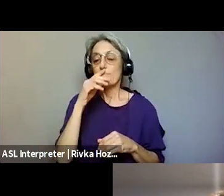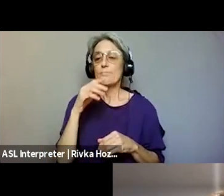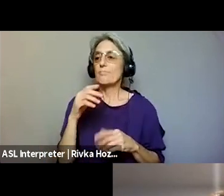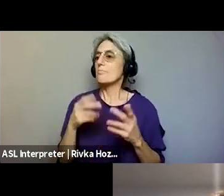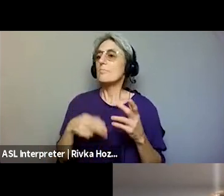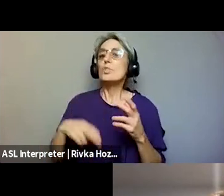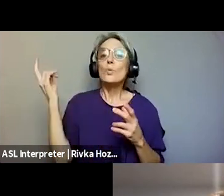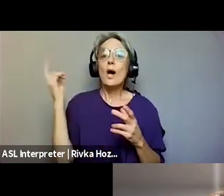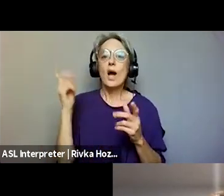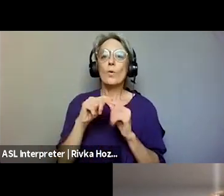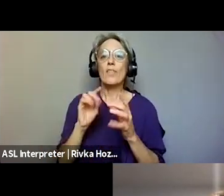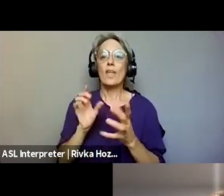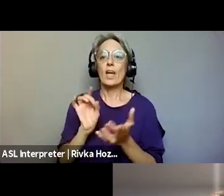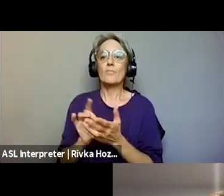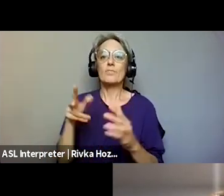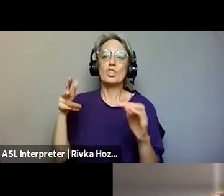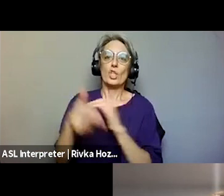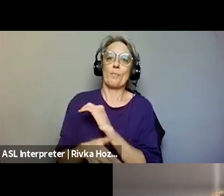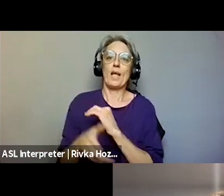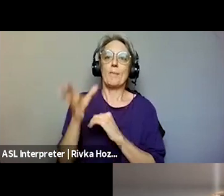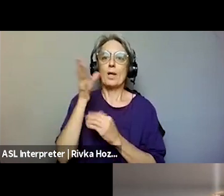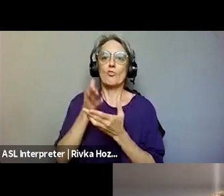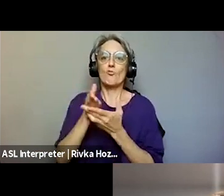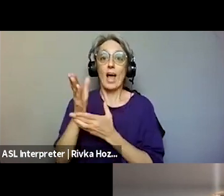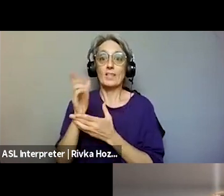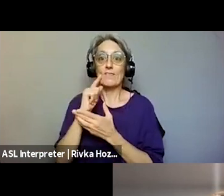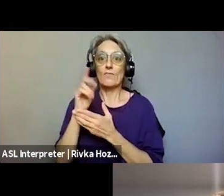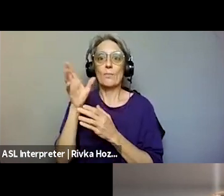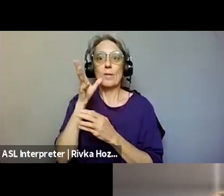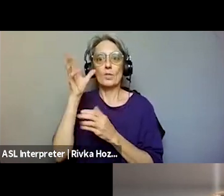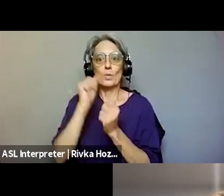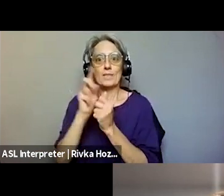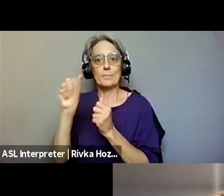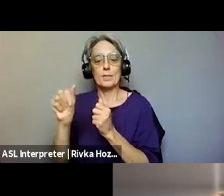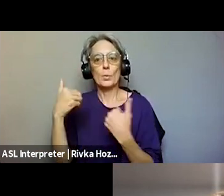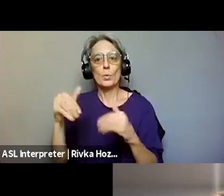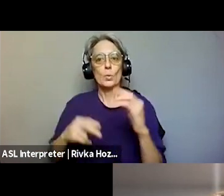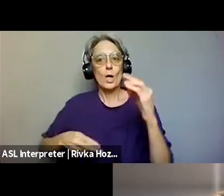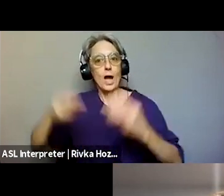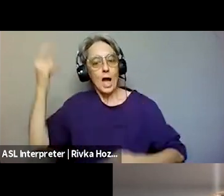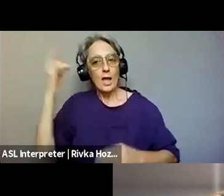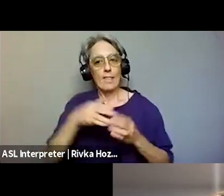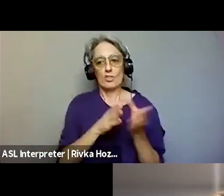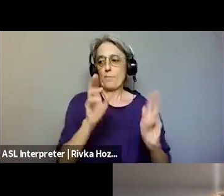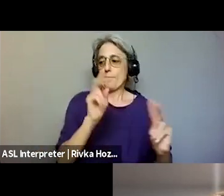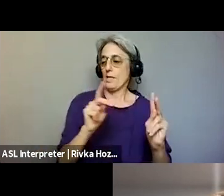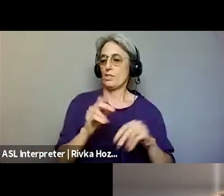disabilities. And it is truly horrifying that in this day and age that this is actually happening.